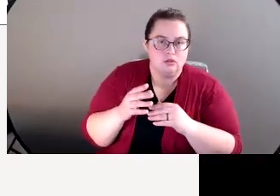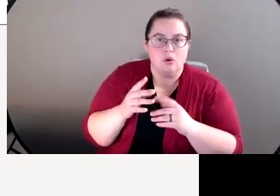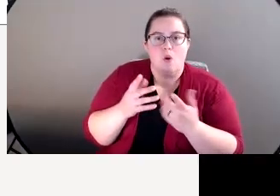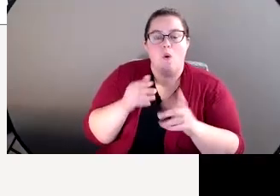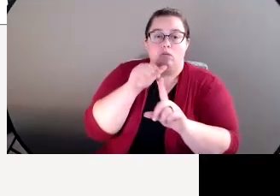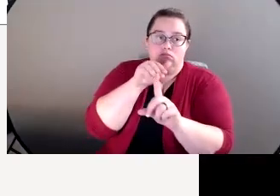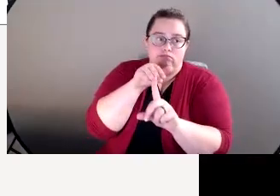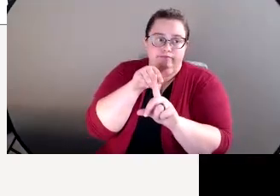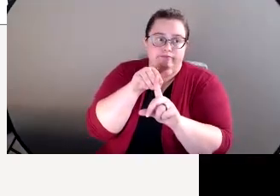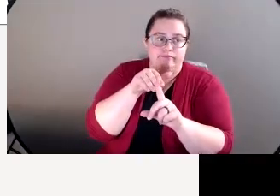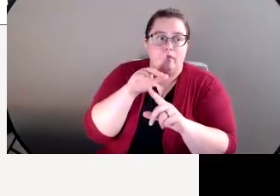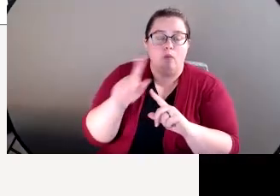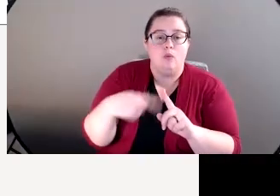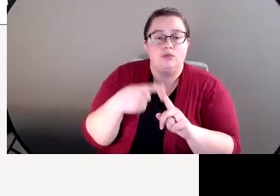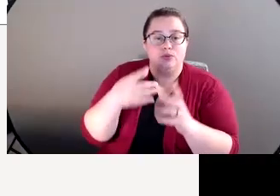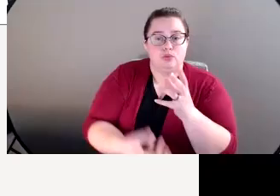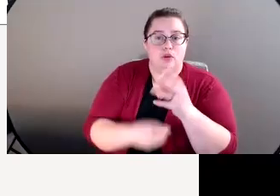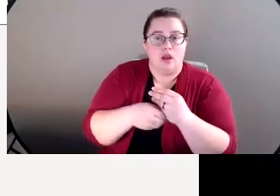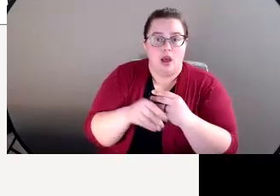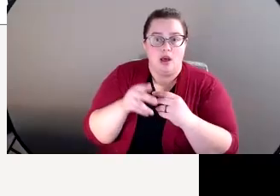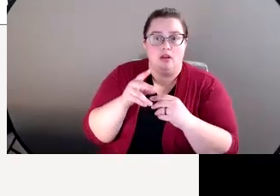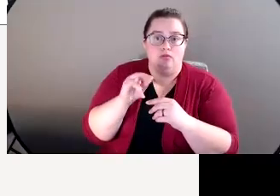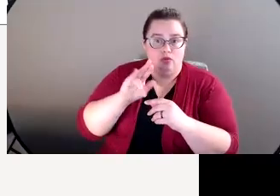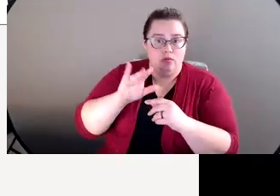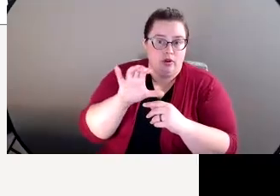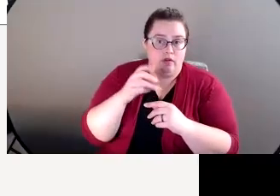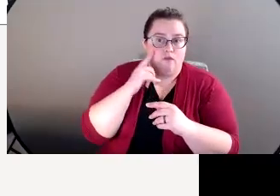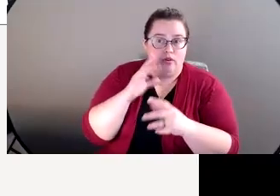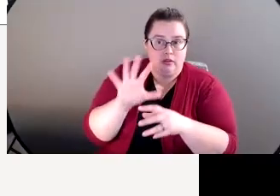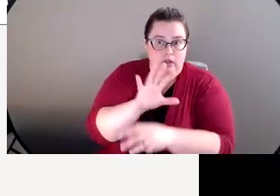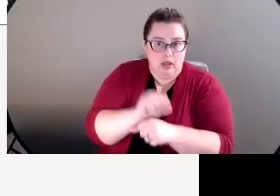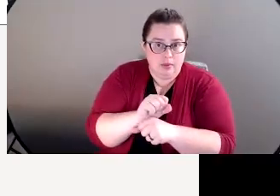you have added a rubric to an assignment and it has been used for grading already,